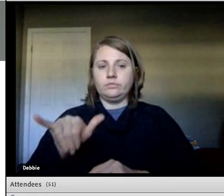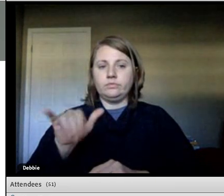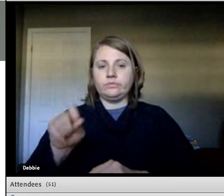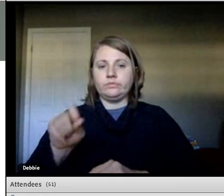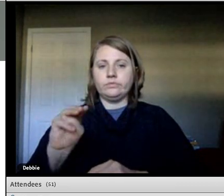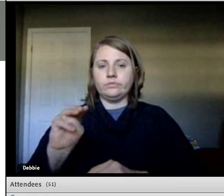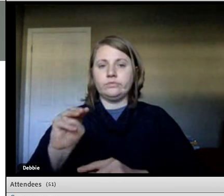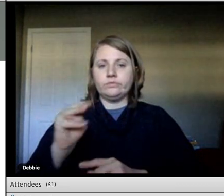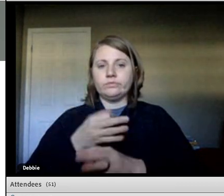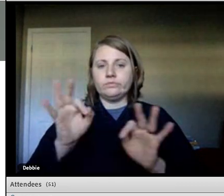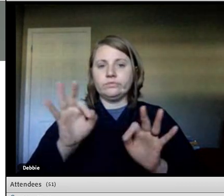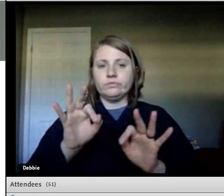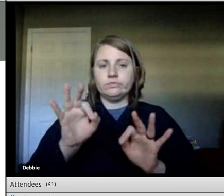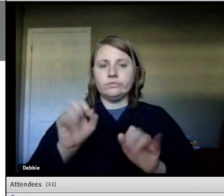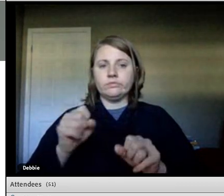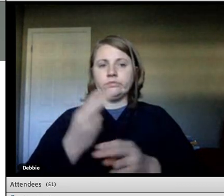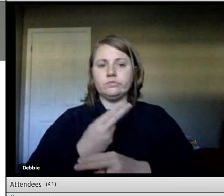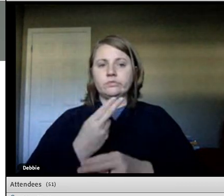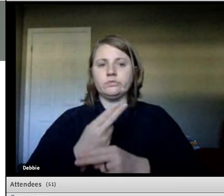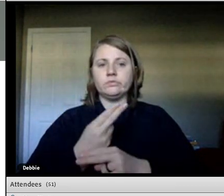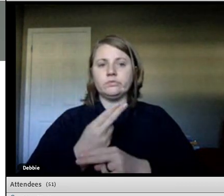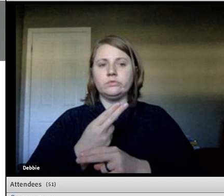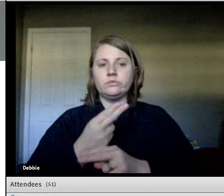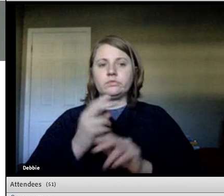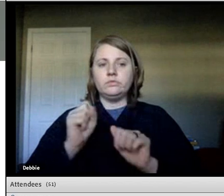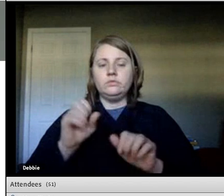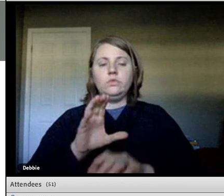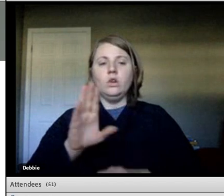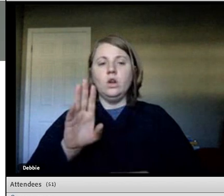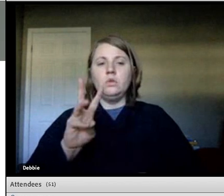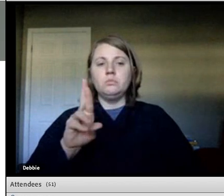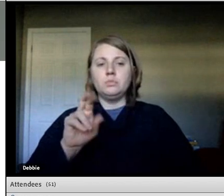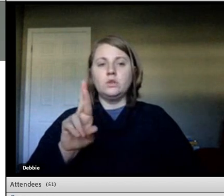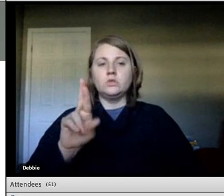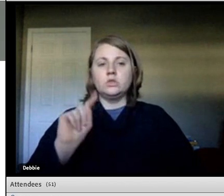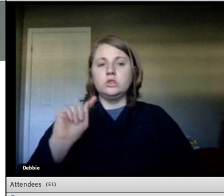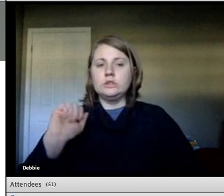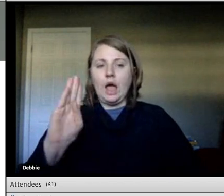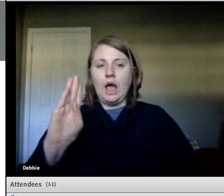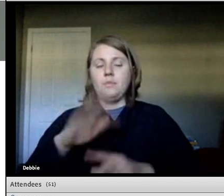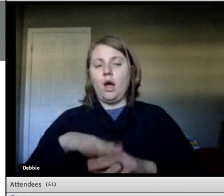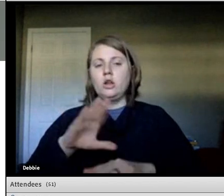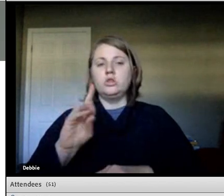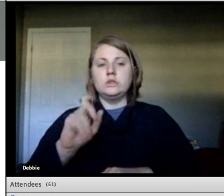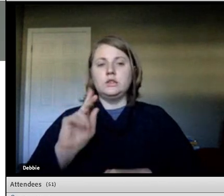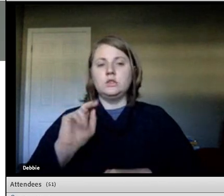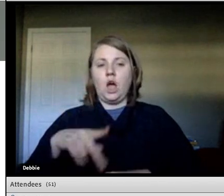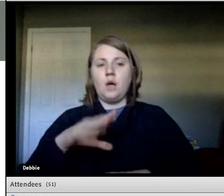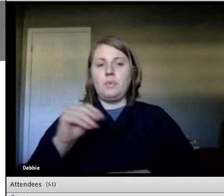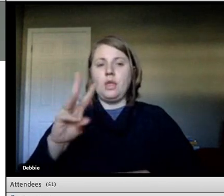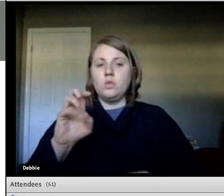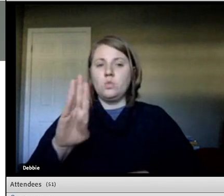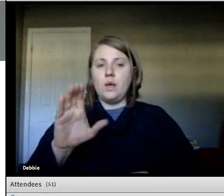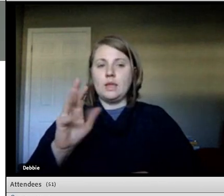You can do a browser tab, your desktop, the webcam, and you can create little short videos on your computer,